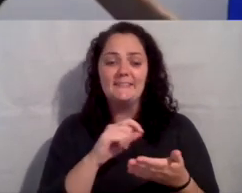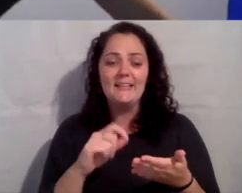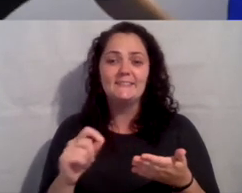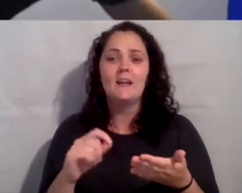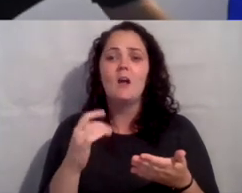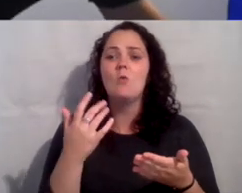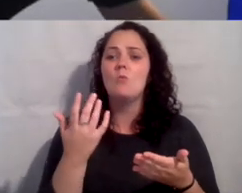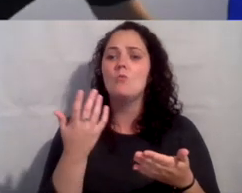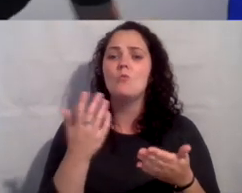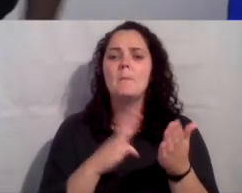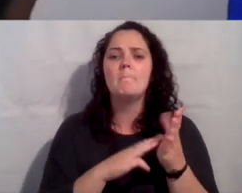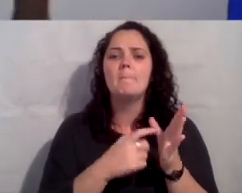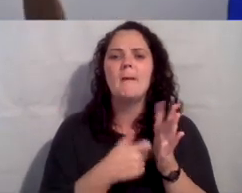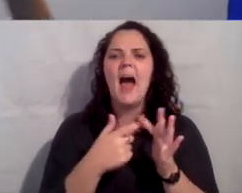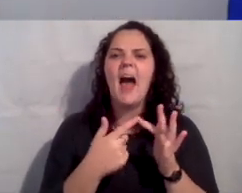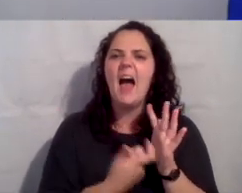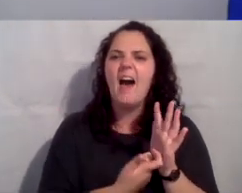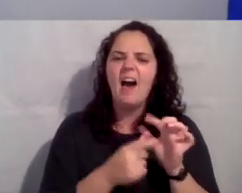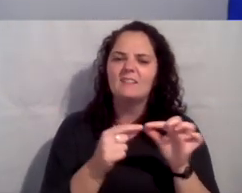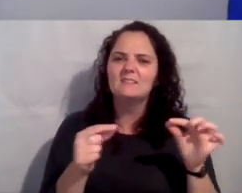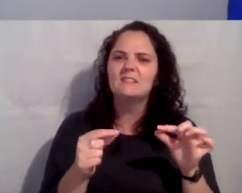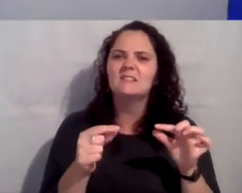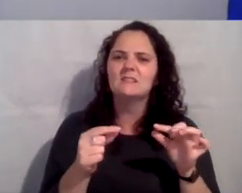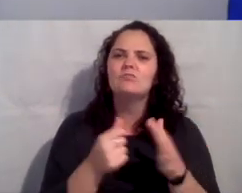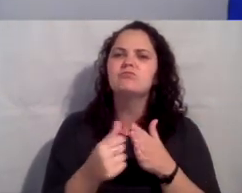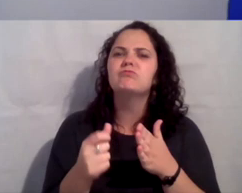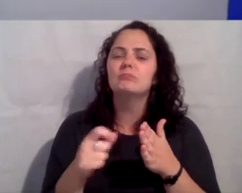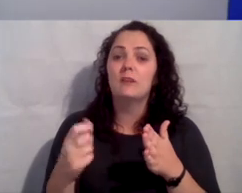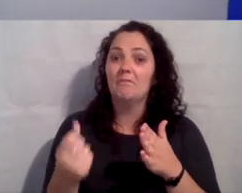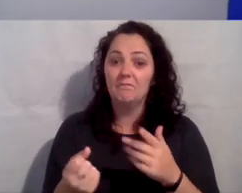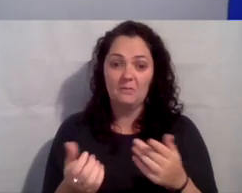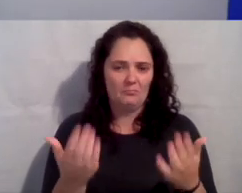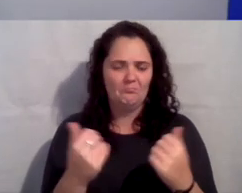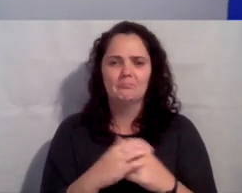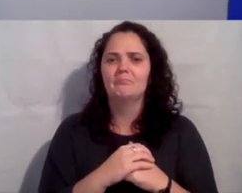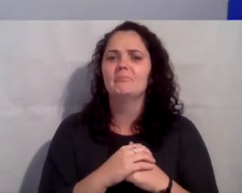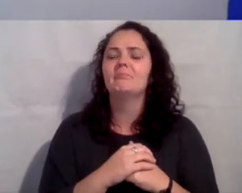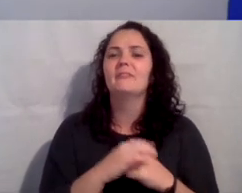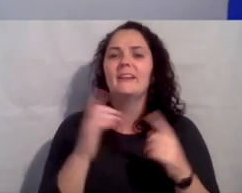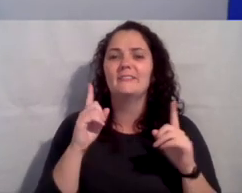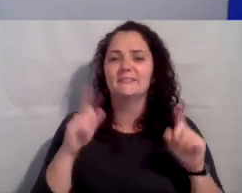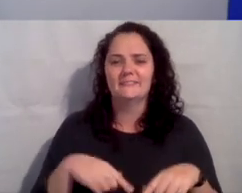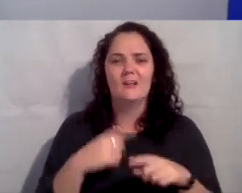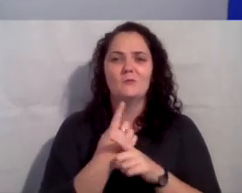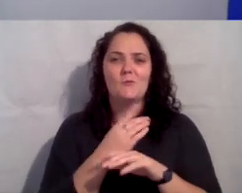that's really great to use tonight too. Alright so we're going to dive right into it now and start talking about gesture and we're going to get into and